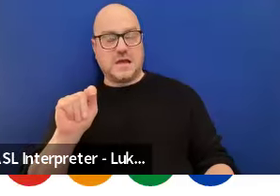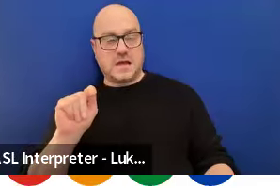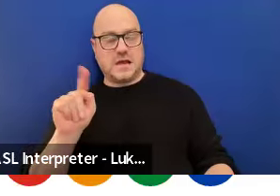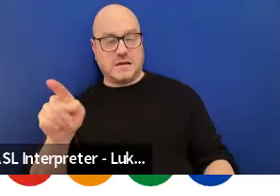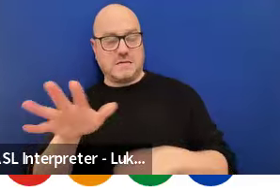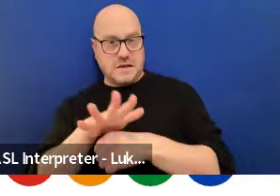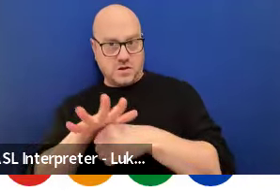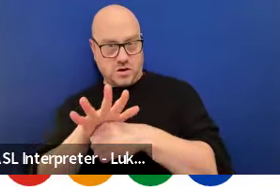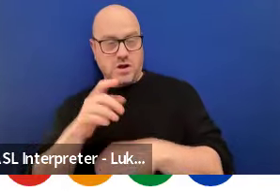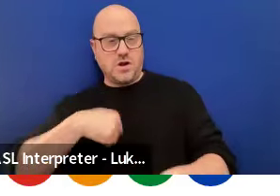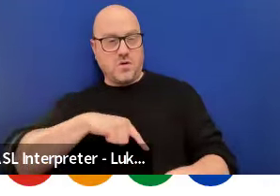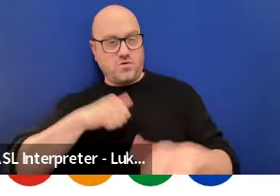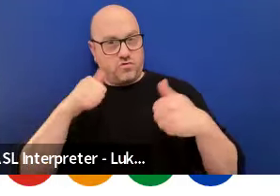IN THE CONVERSATIONS ABOUT